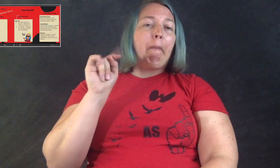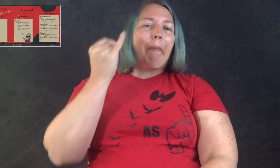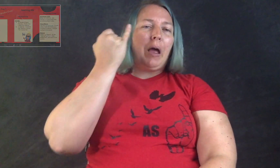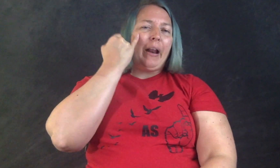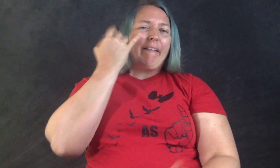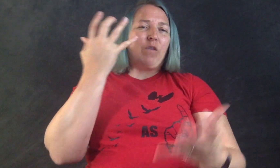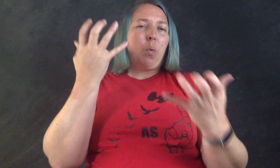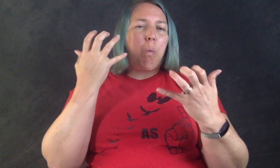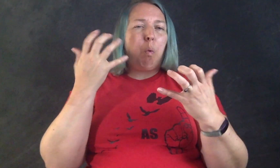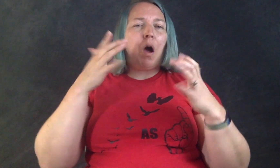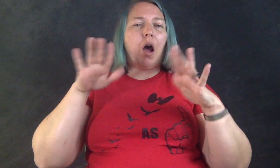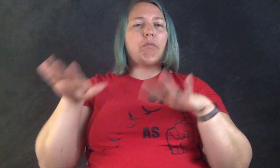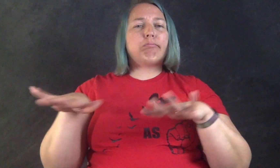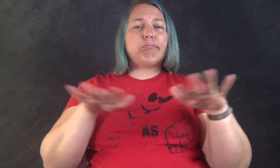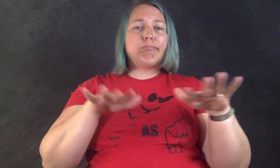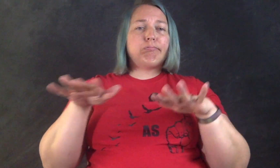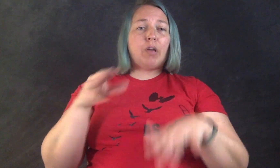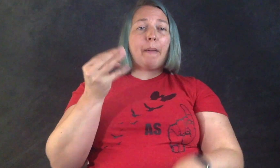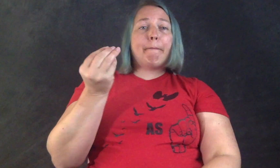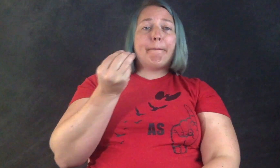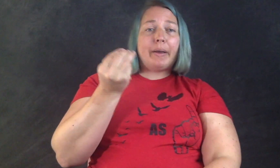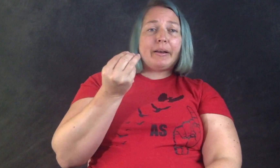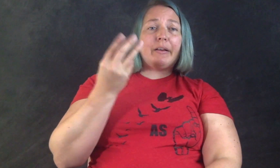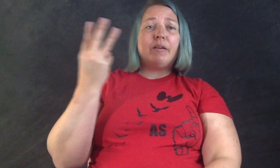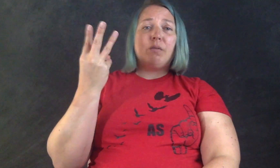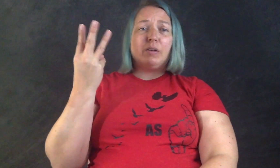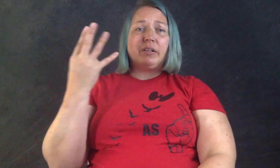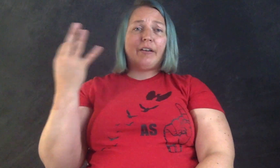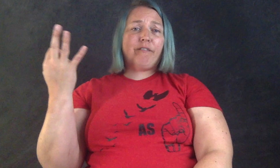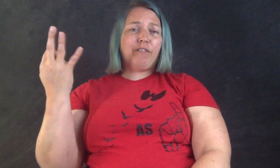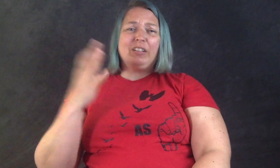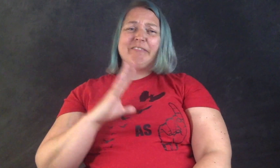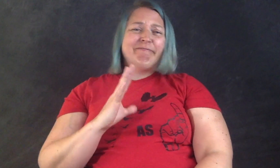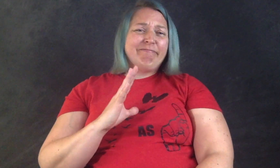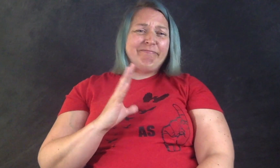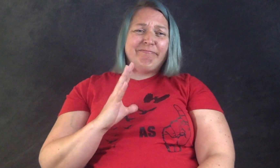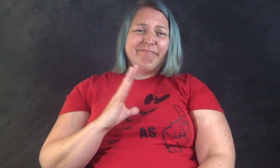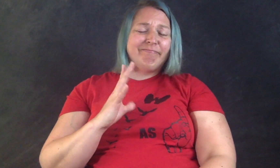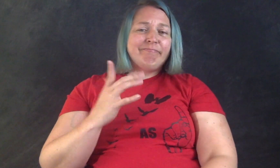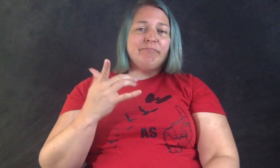But if you want to spread it out and do Monday, Wednesday, Friday - that's fine.